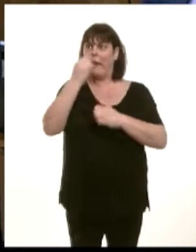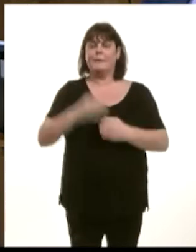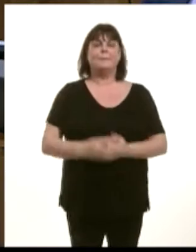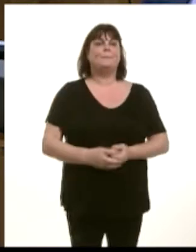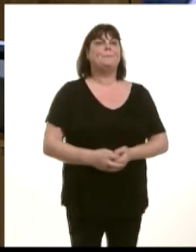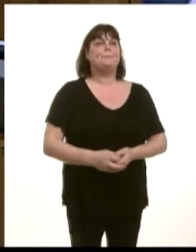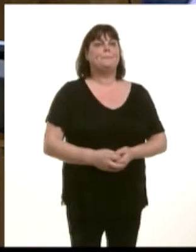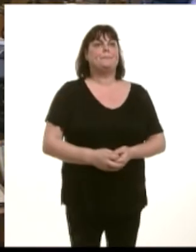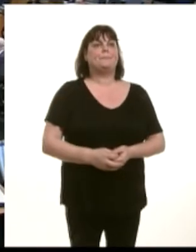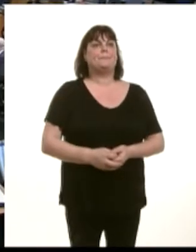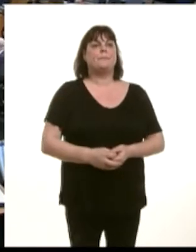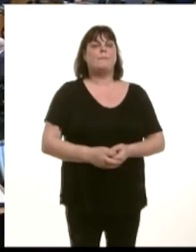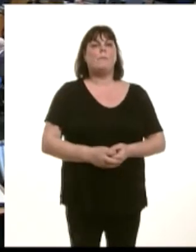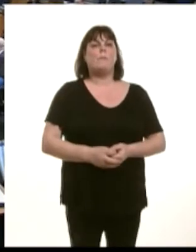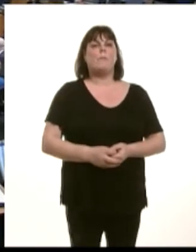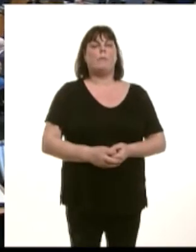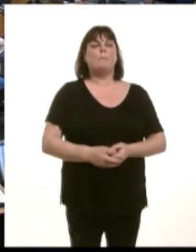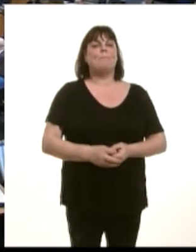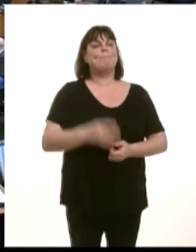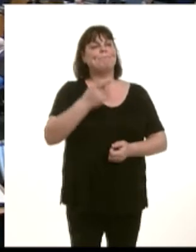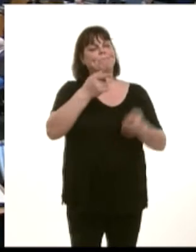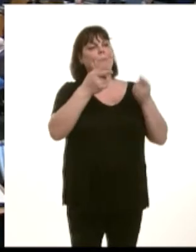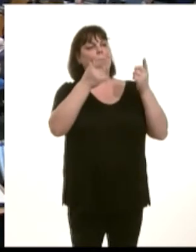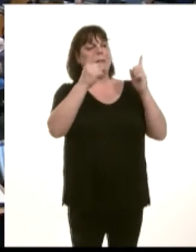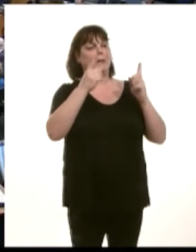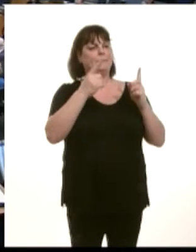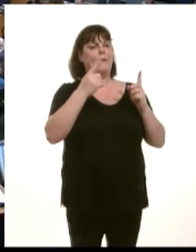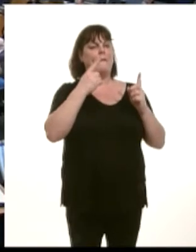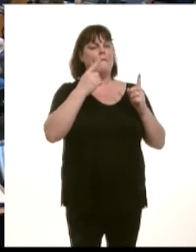William Powell: First Minister, it was my privilege to join you, the Secretary of State